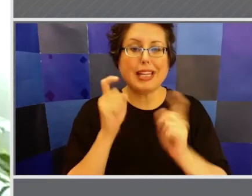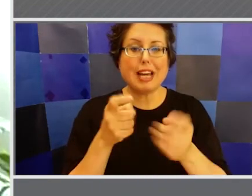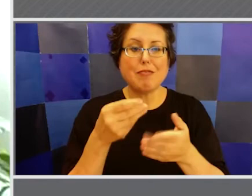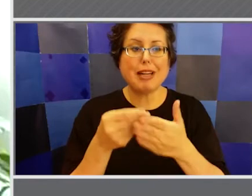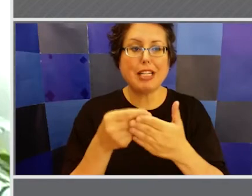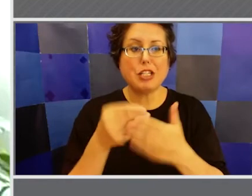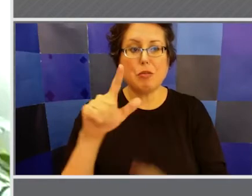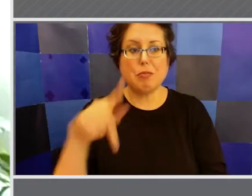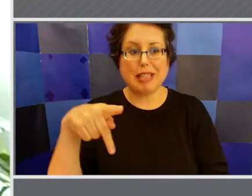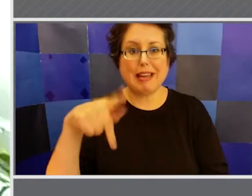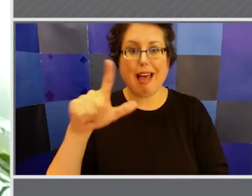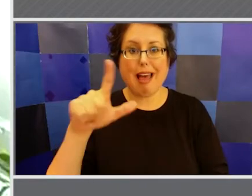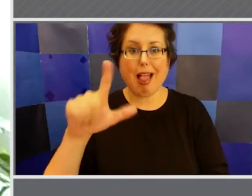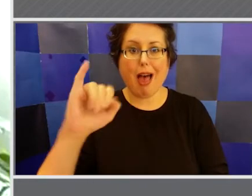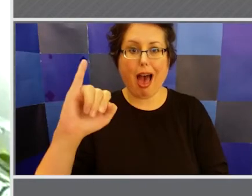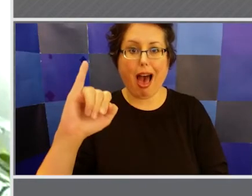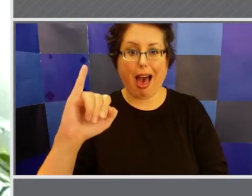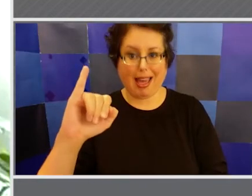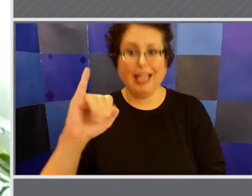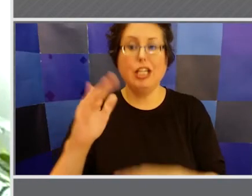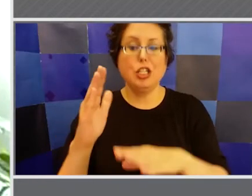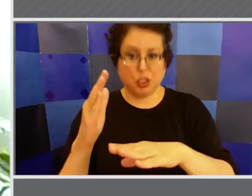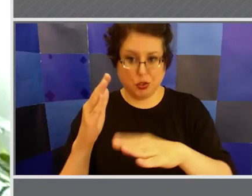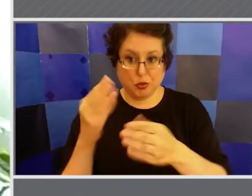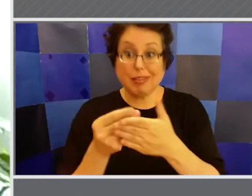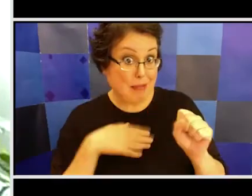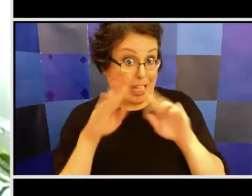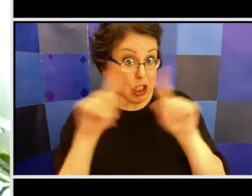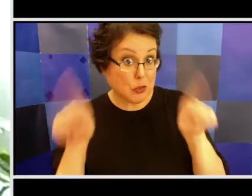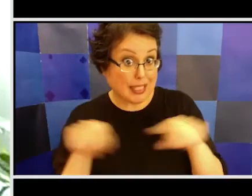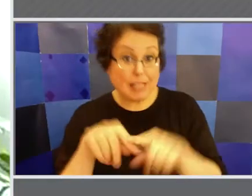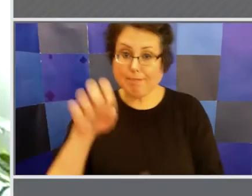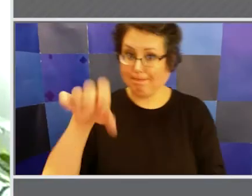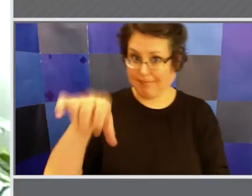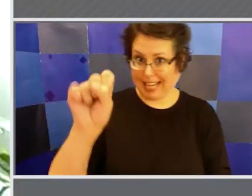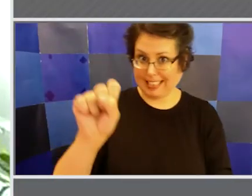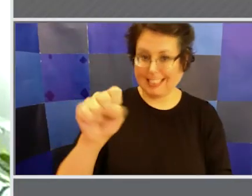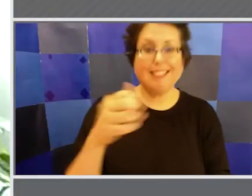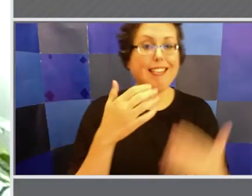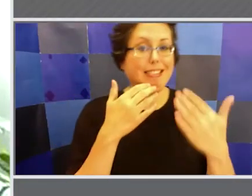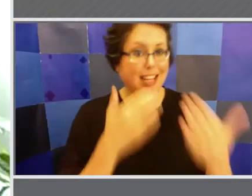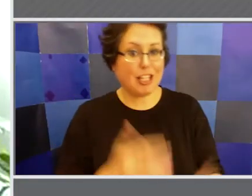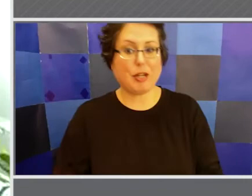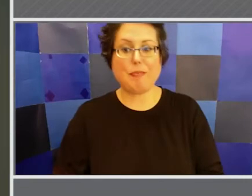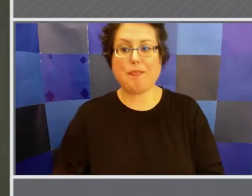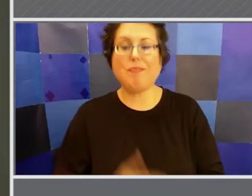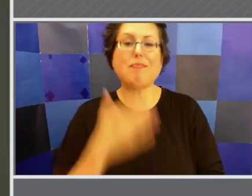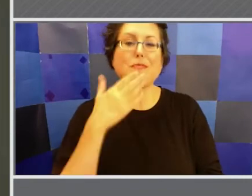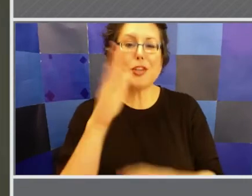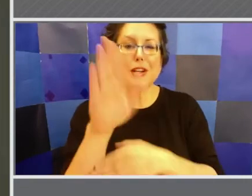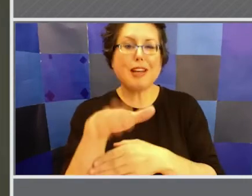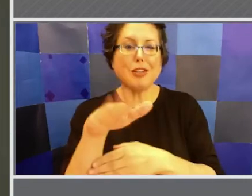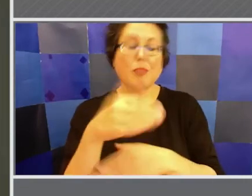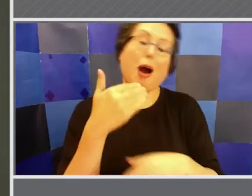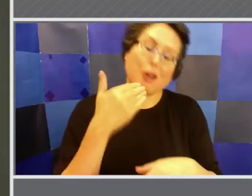Director Kenner, do you want to take over? Good afternoon.